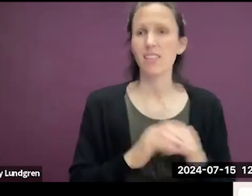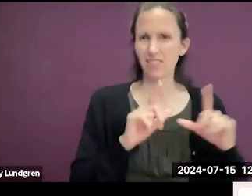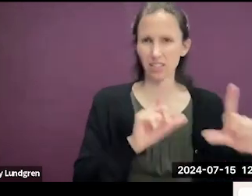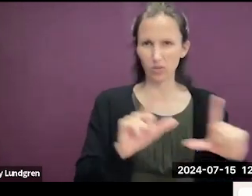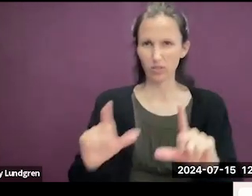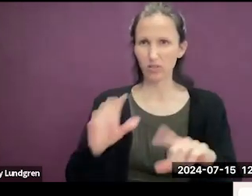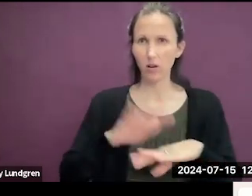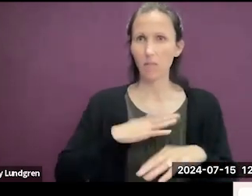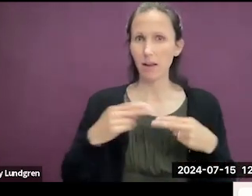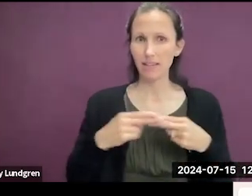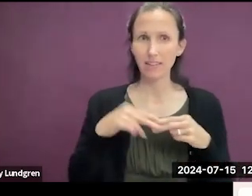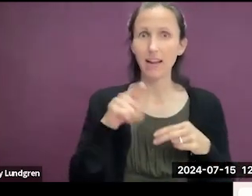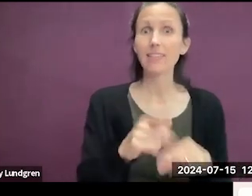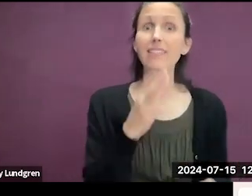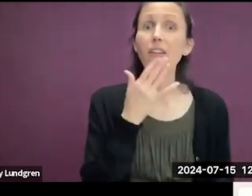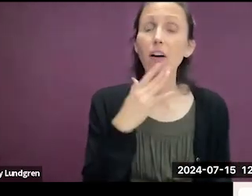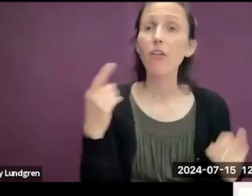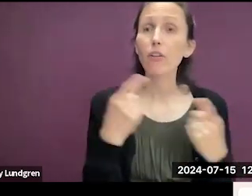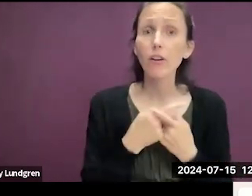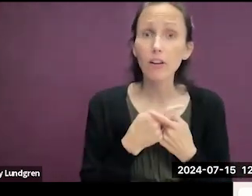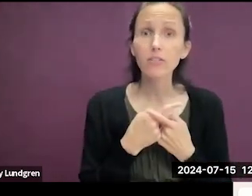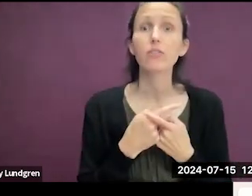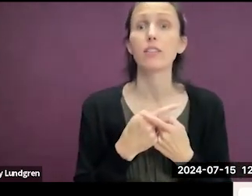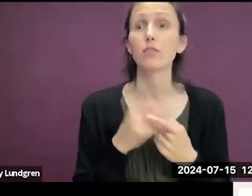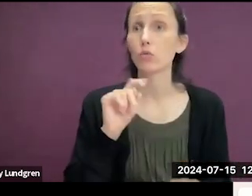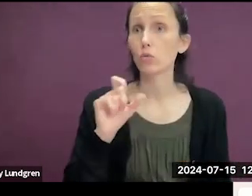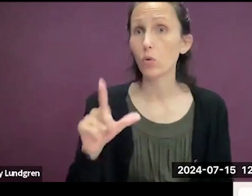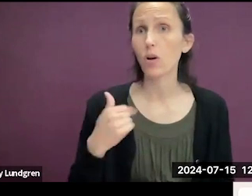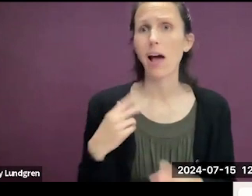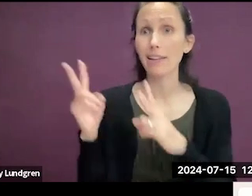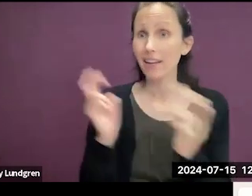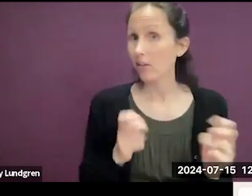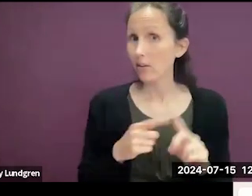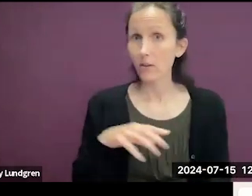which you can download directly from the Software Center. I keep mine saved to my desktop,